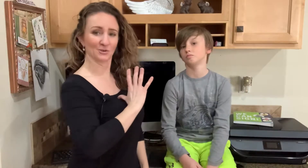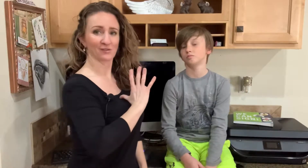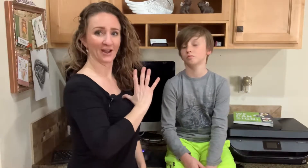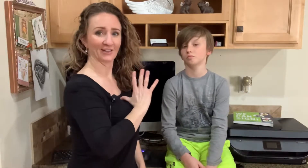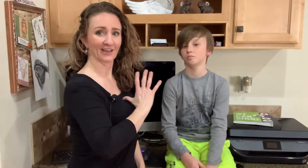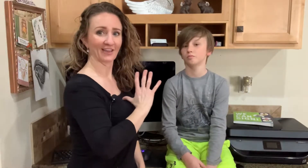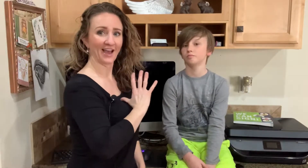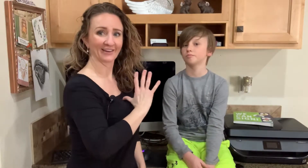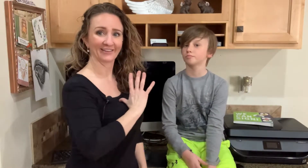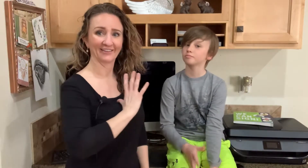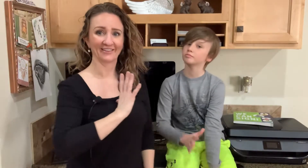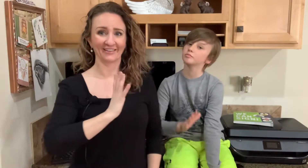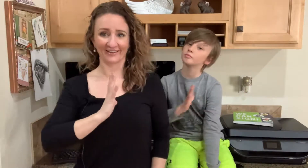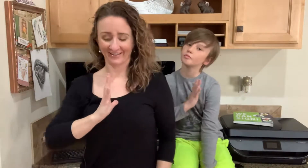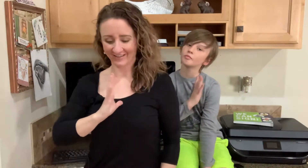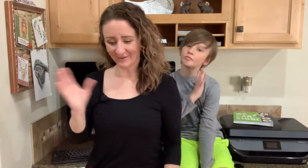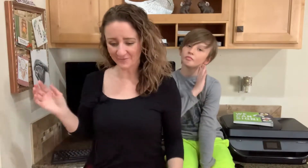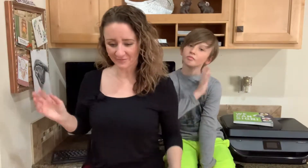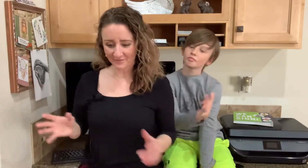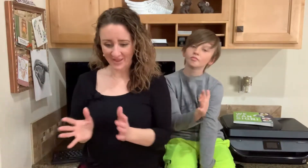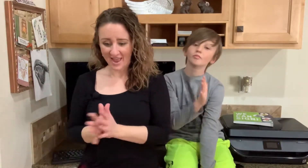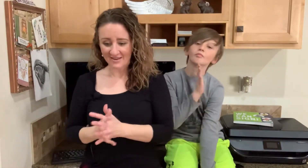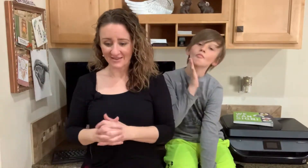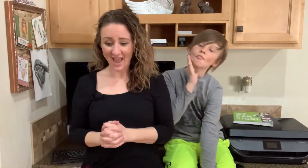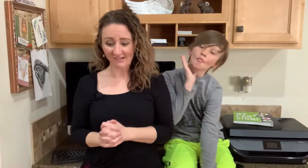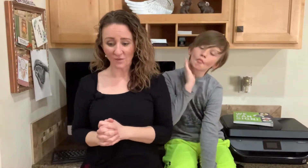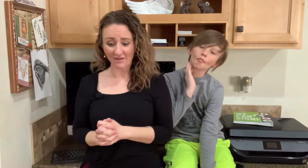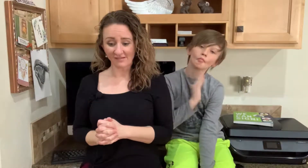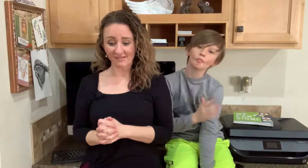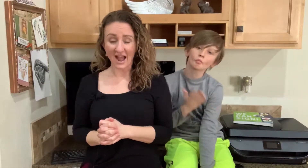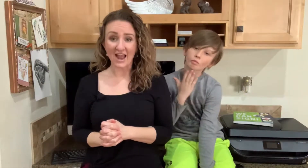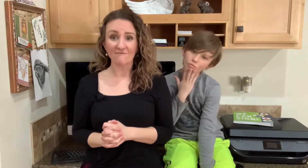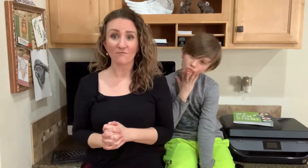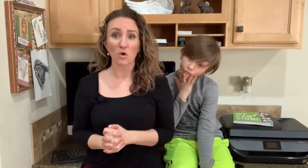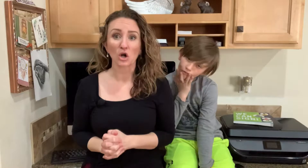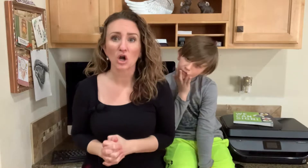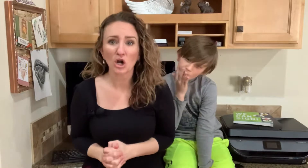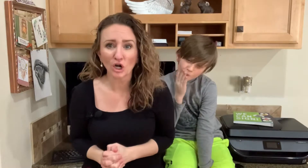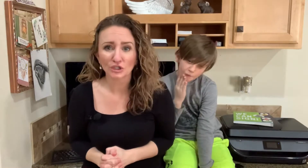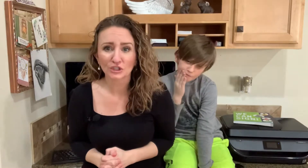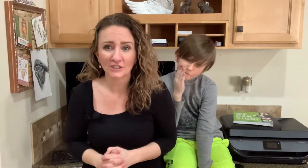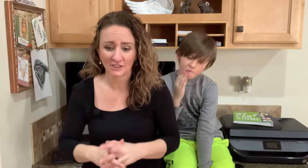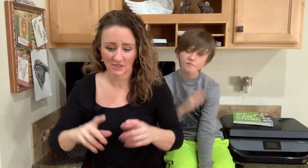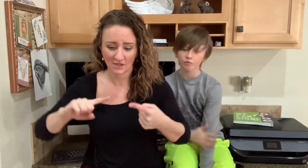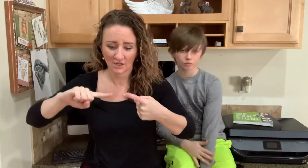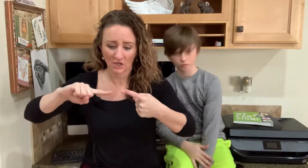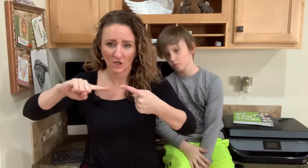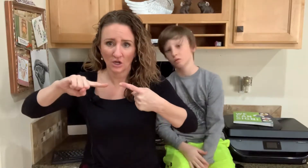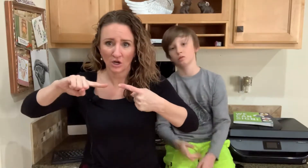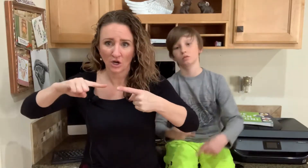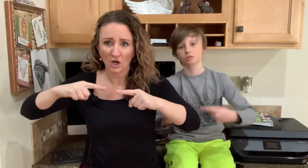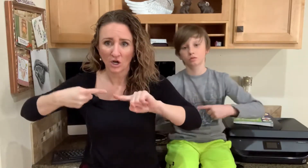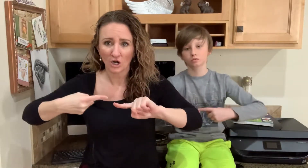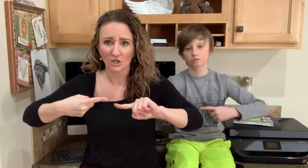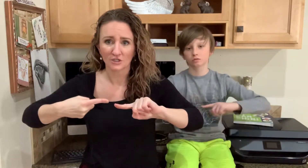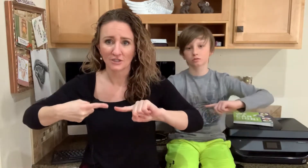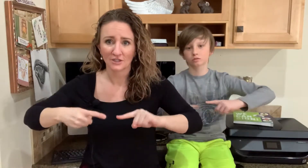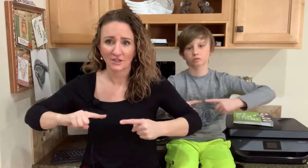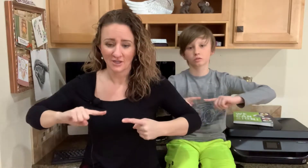you would sign it like that. There you go. Next one is the sign for hurt. Hurt.